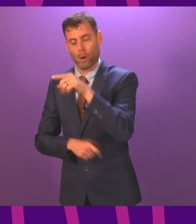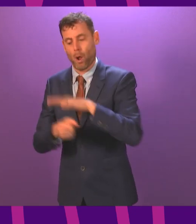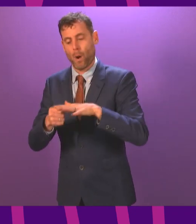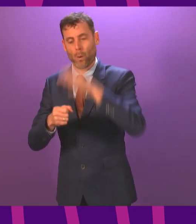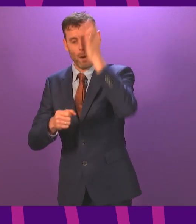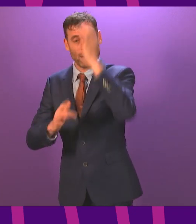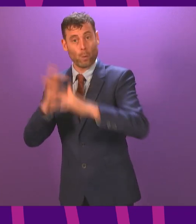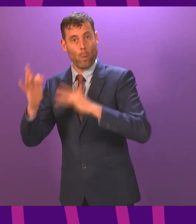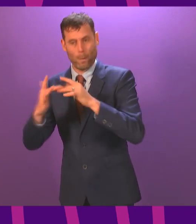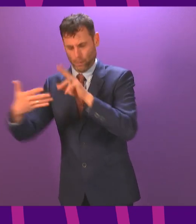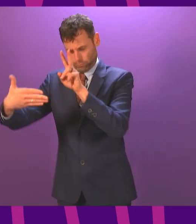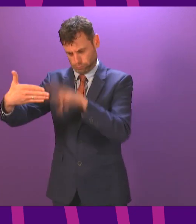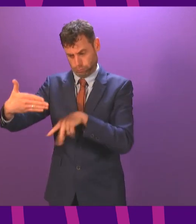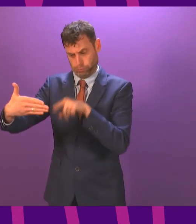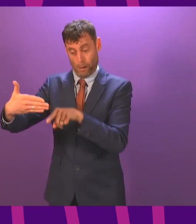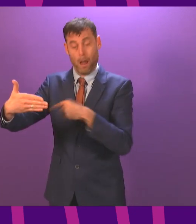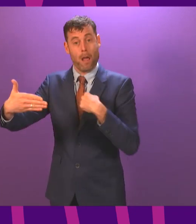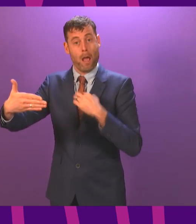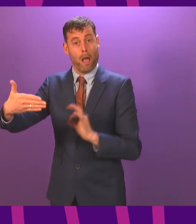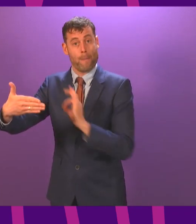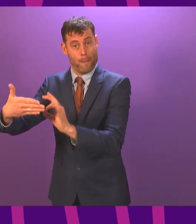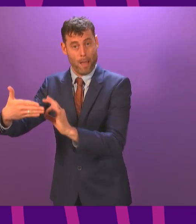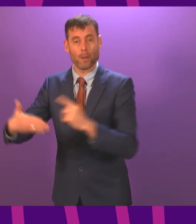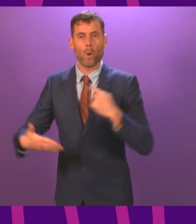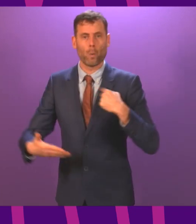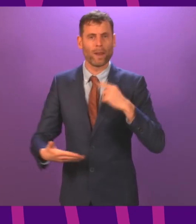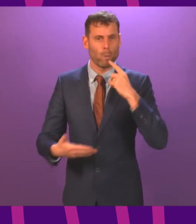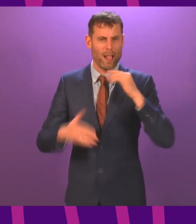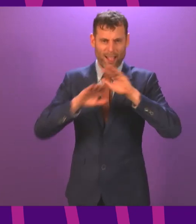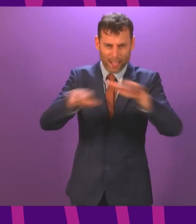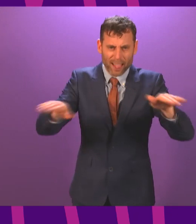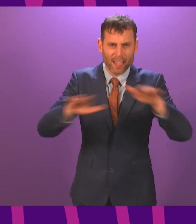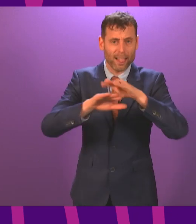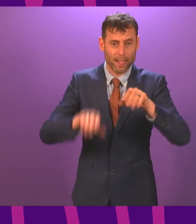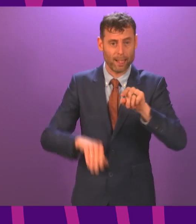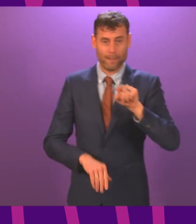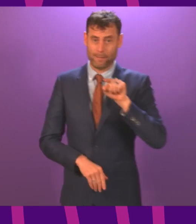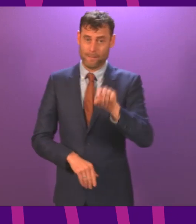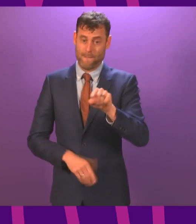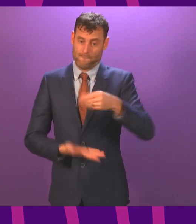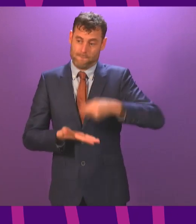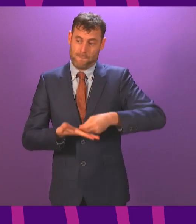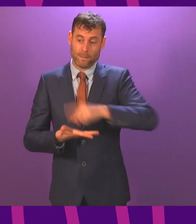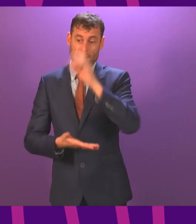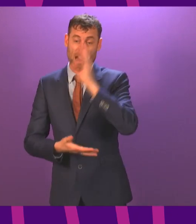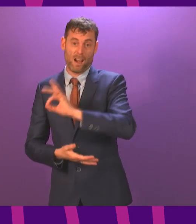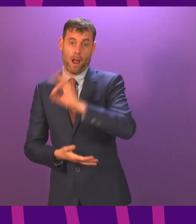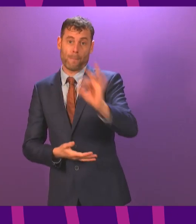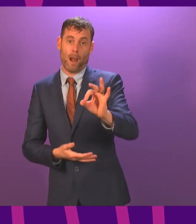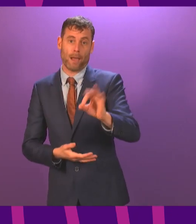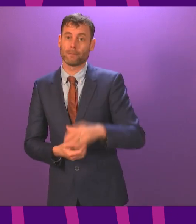website how to apply. We will continue to raise awareness. There is a suite of guidance